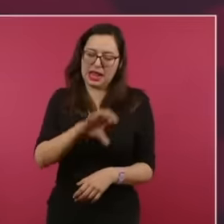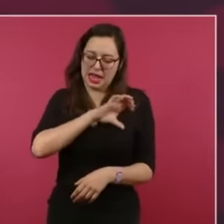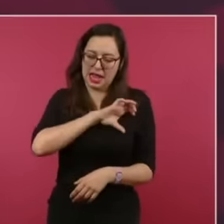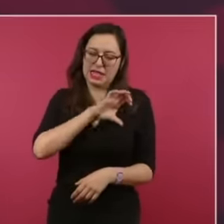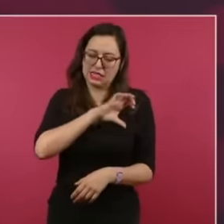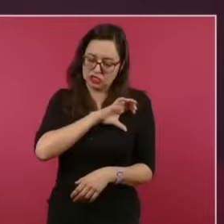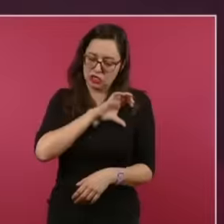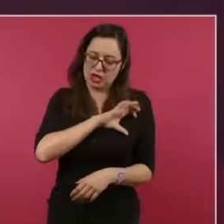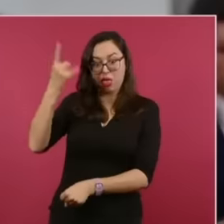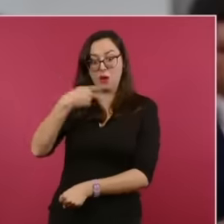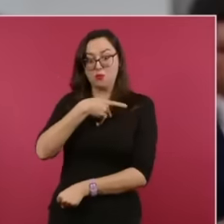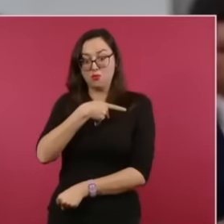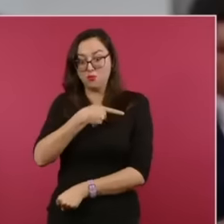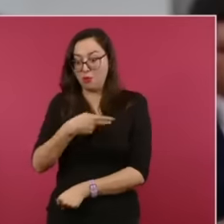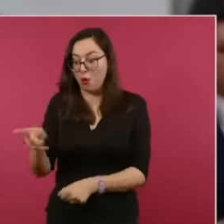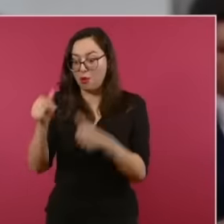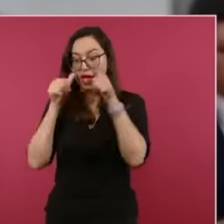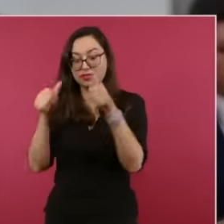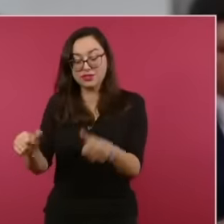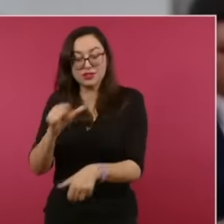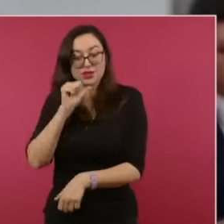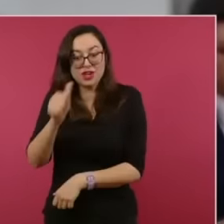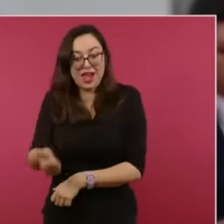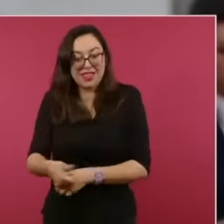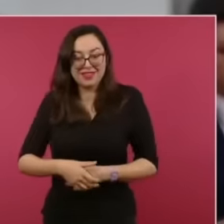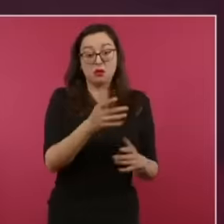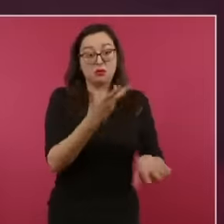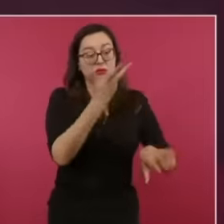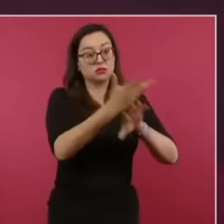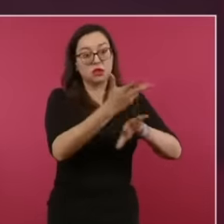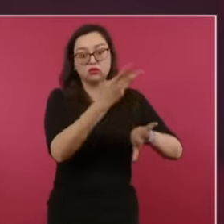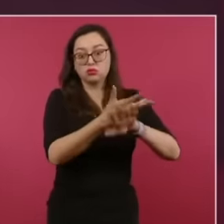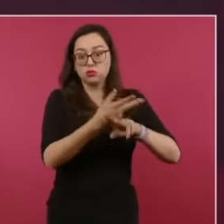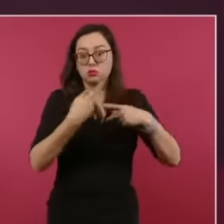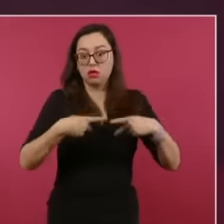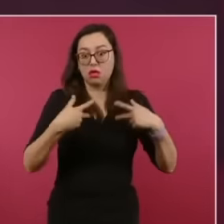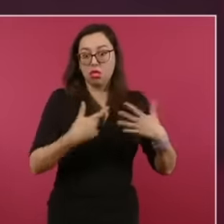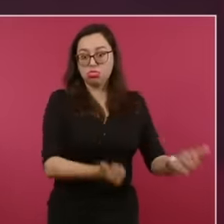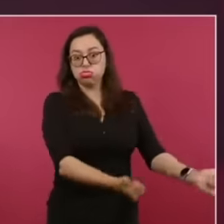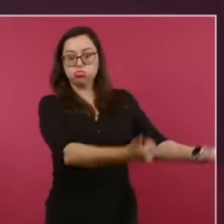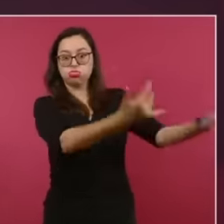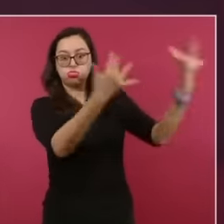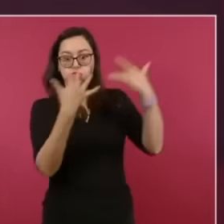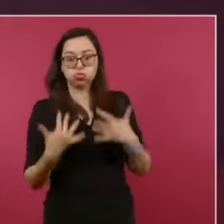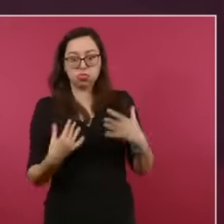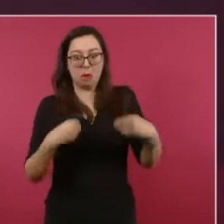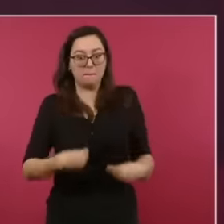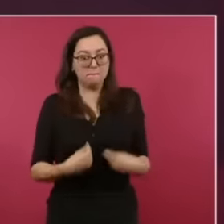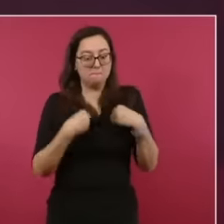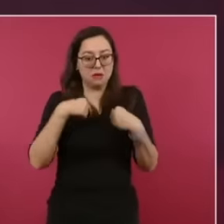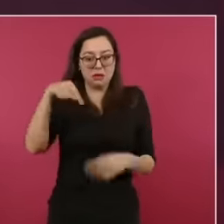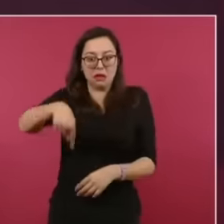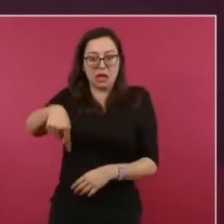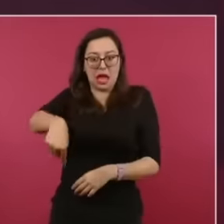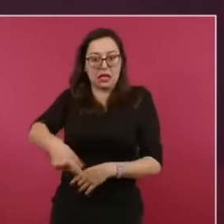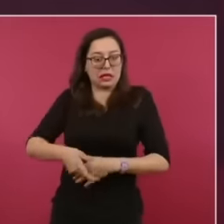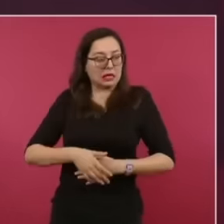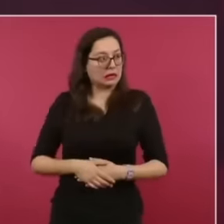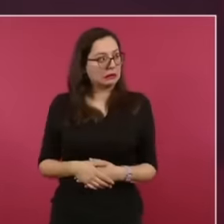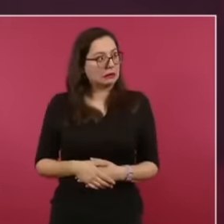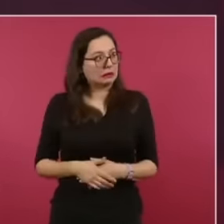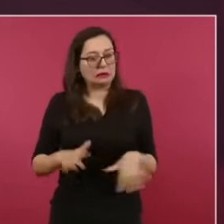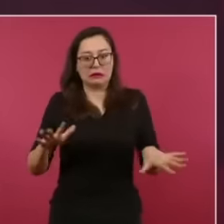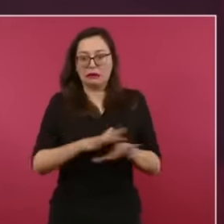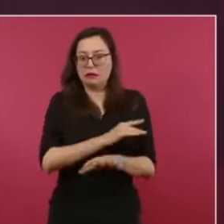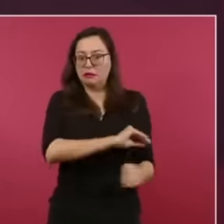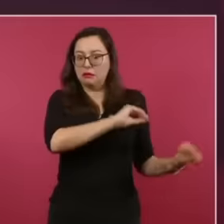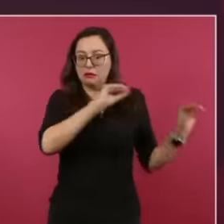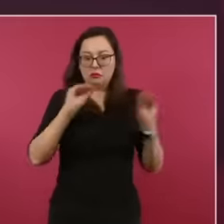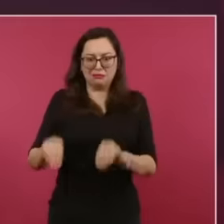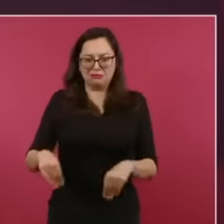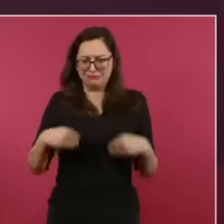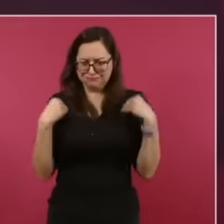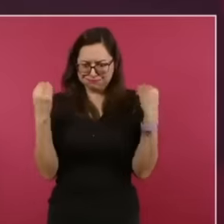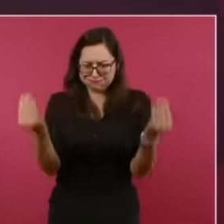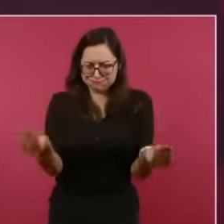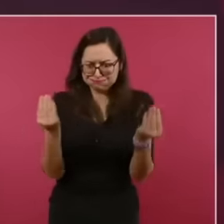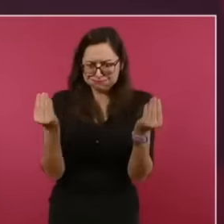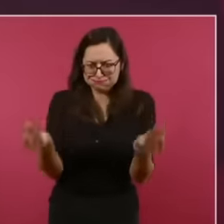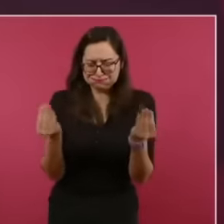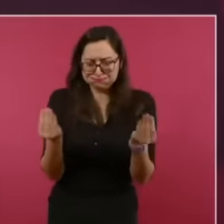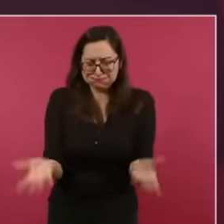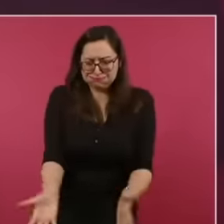in a fraternal way by Americans who have come to live in Mexico, but there are many of them and they are